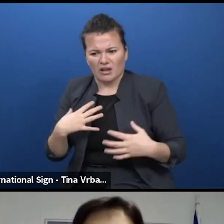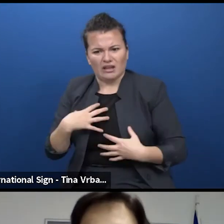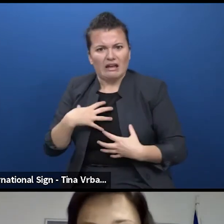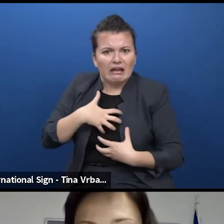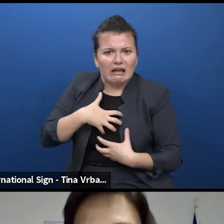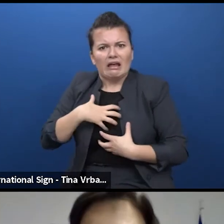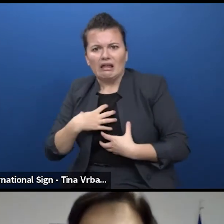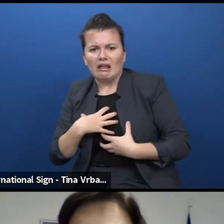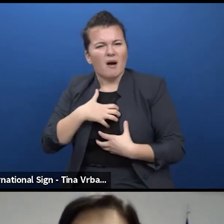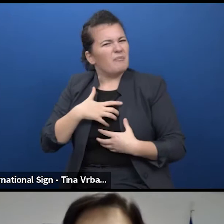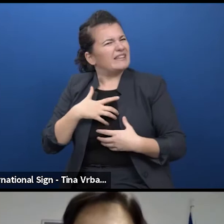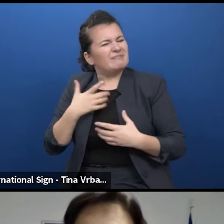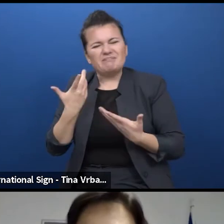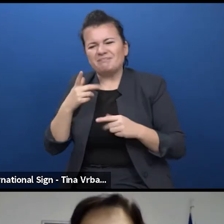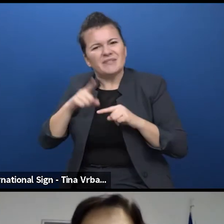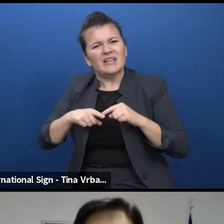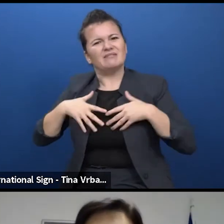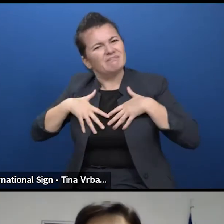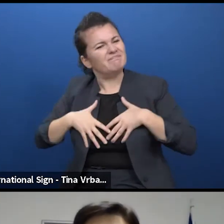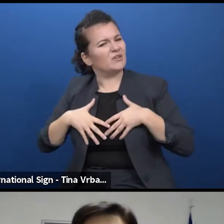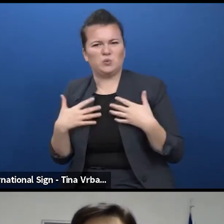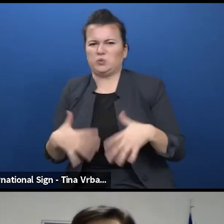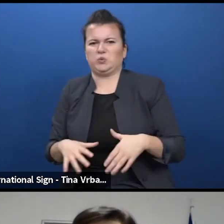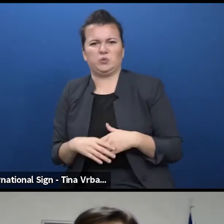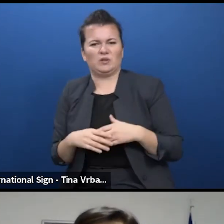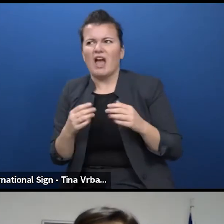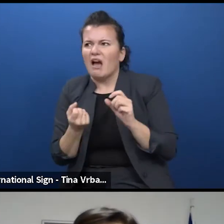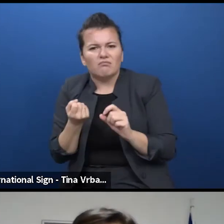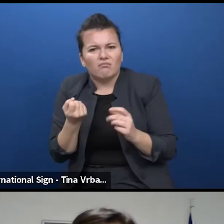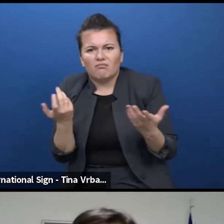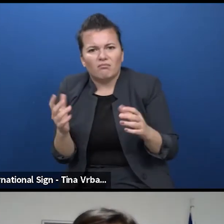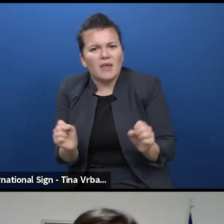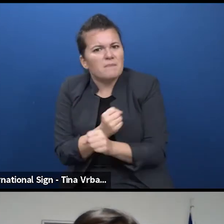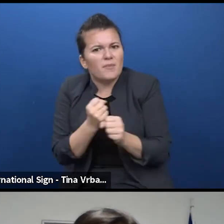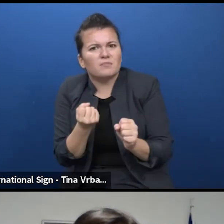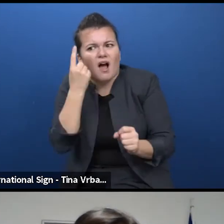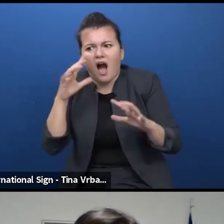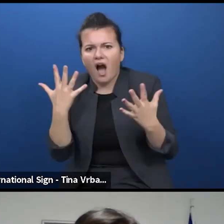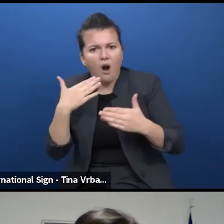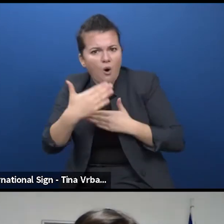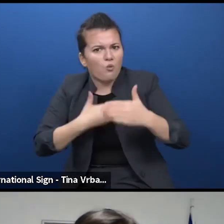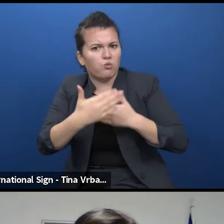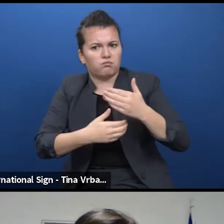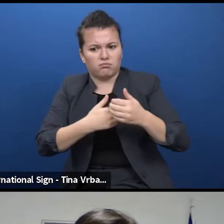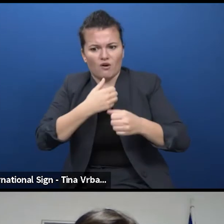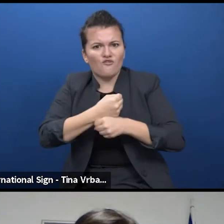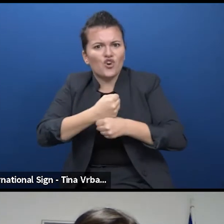to understand how can we still practice our profession when the basis themselves,